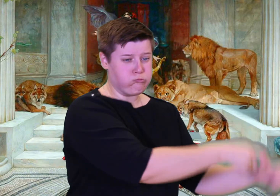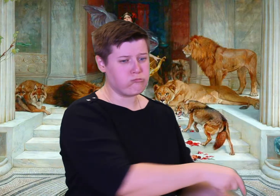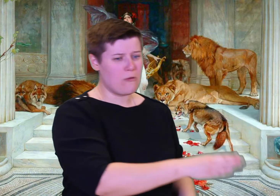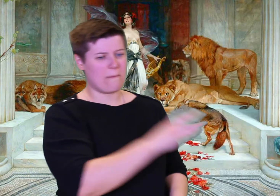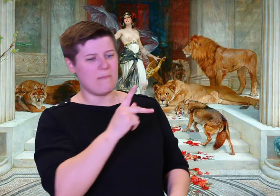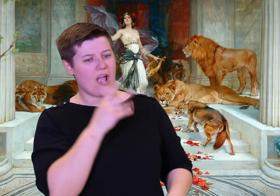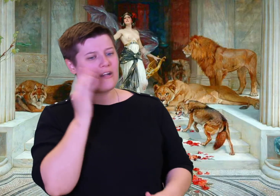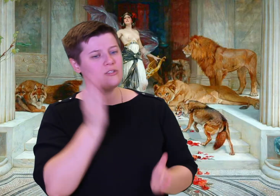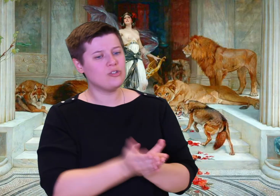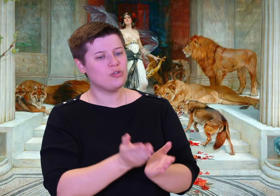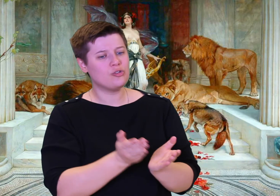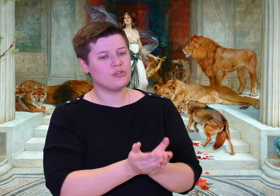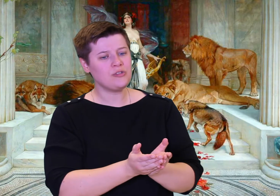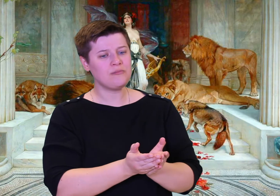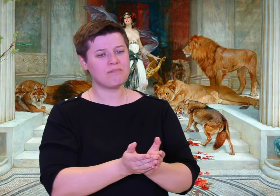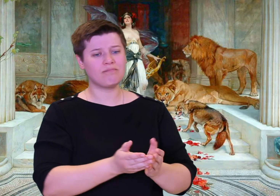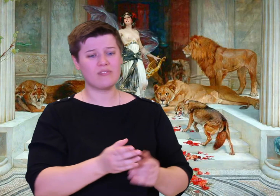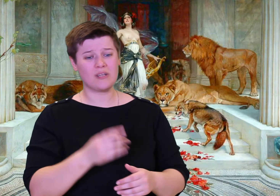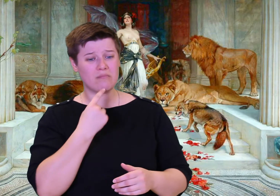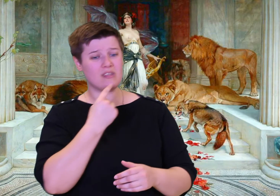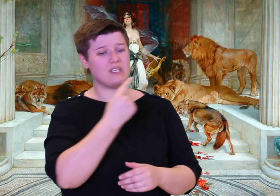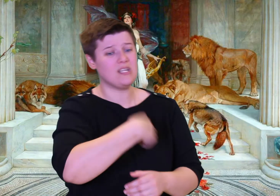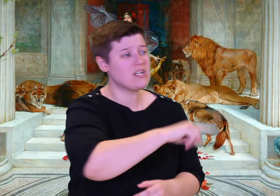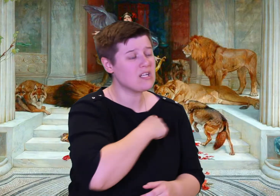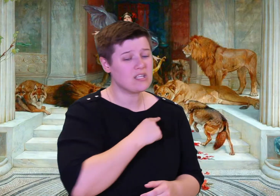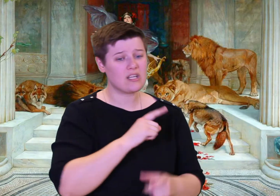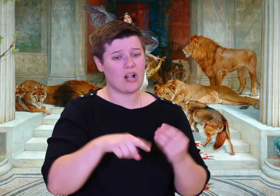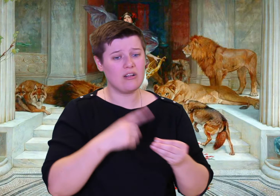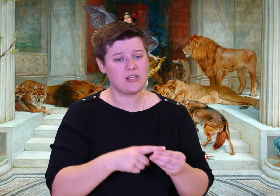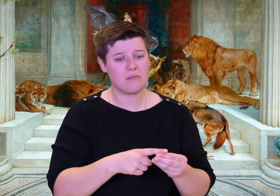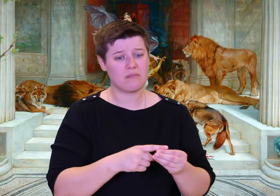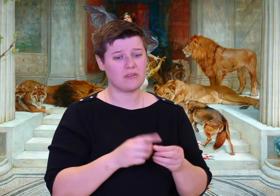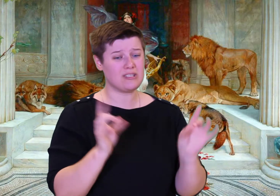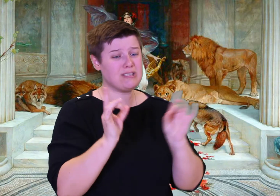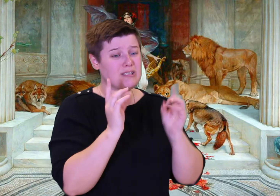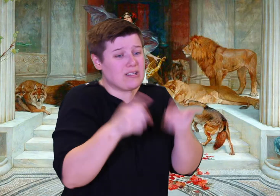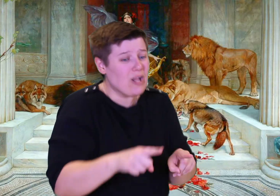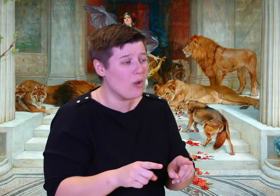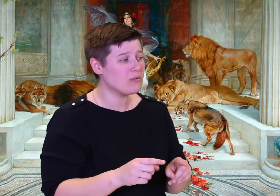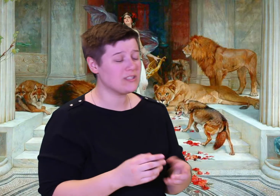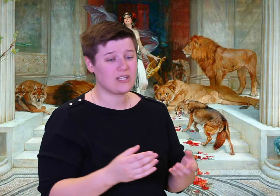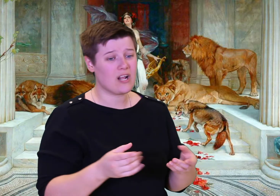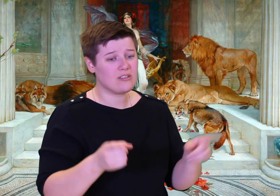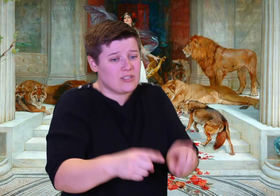Eurylochus ran back to our black ship to tell us of the terrible disaster that